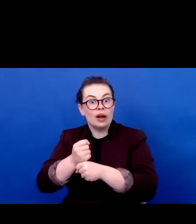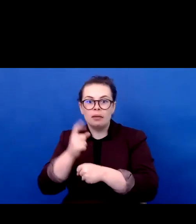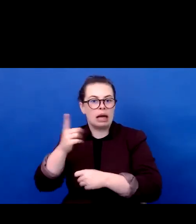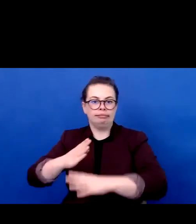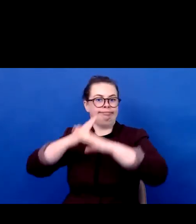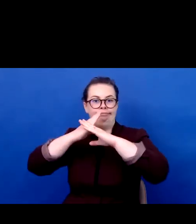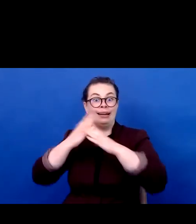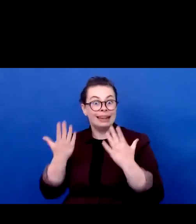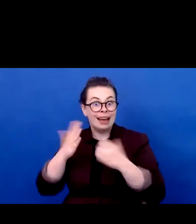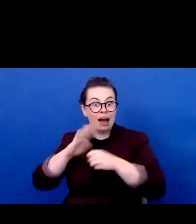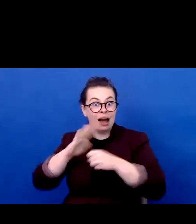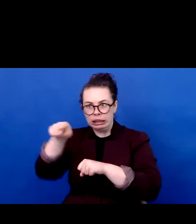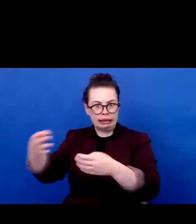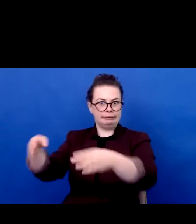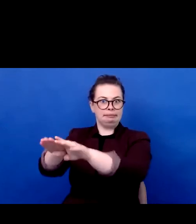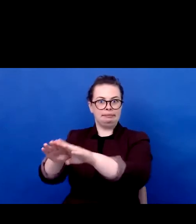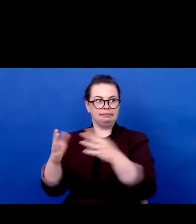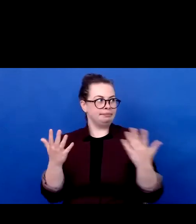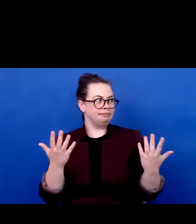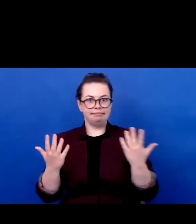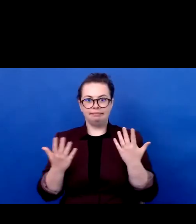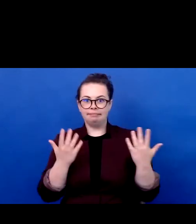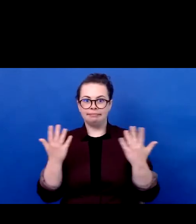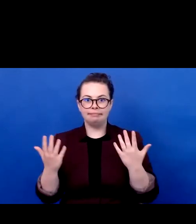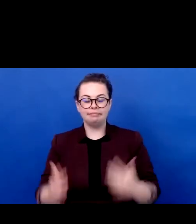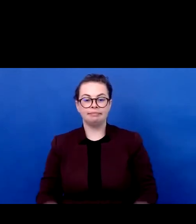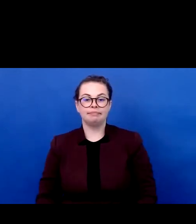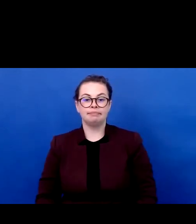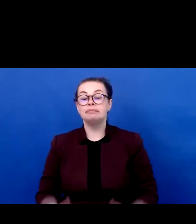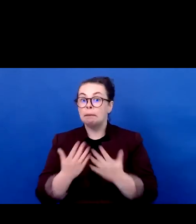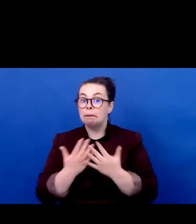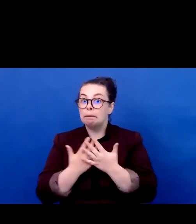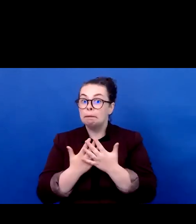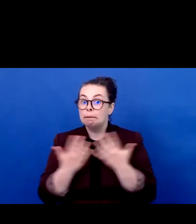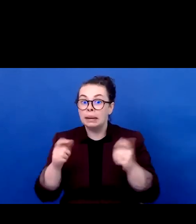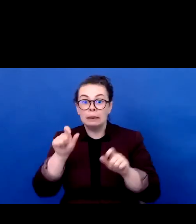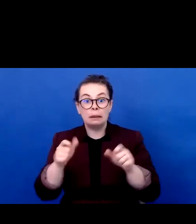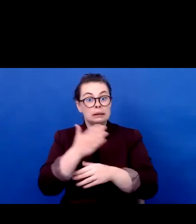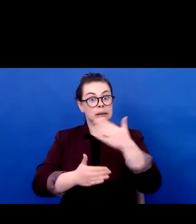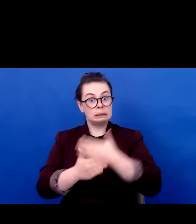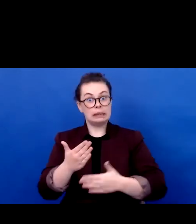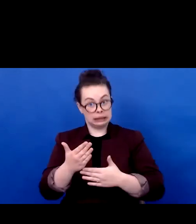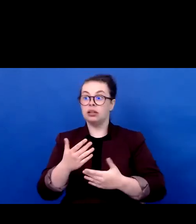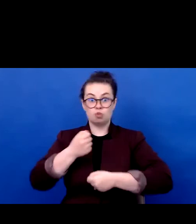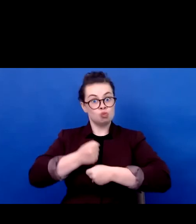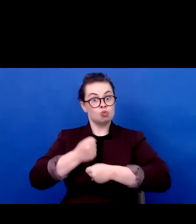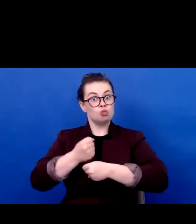disabilities who were employed have lost their jobs the one and the ones who retained their jobs